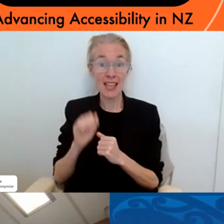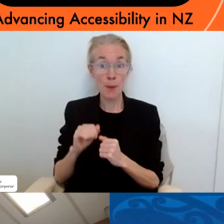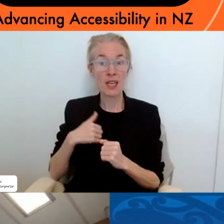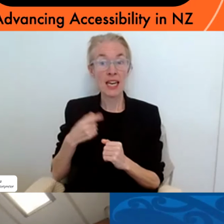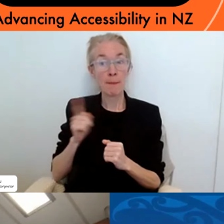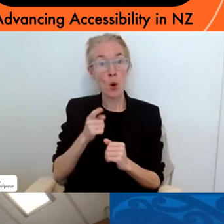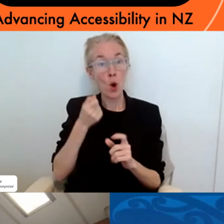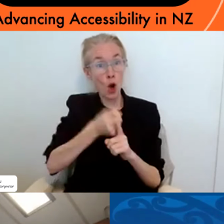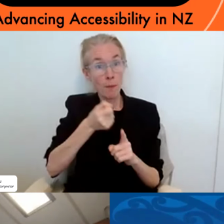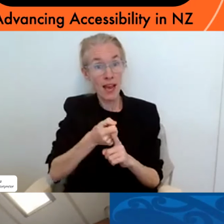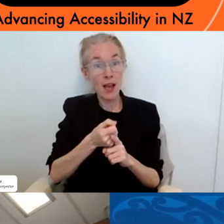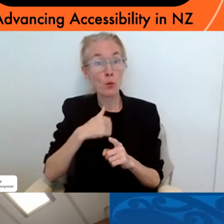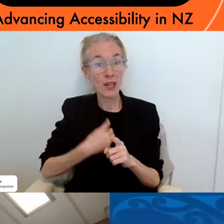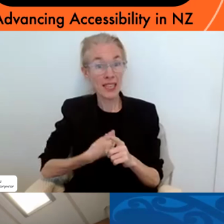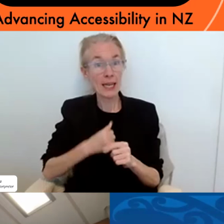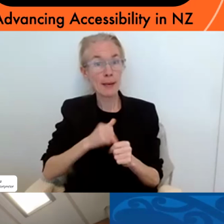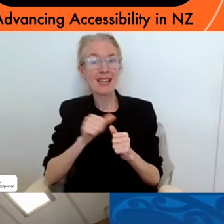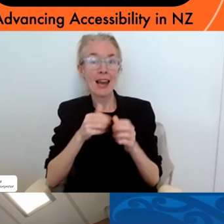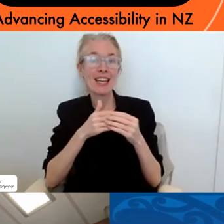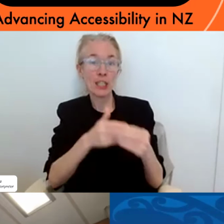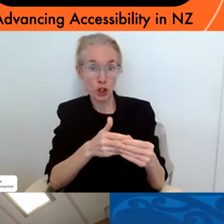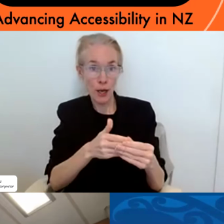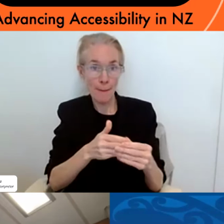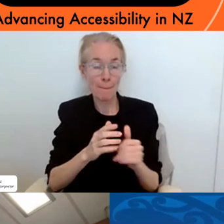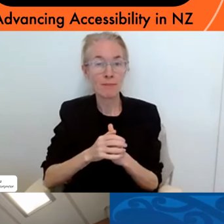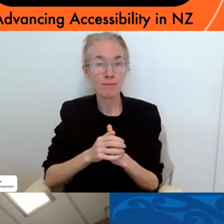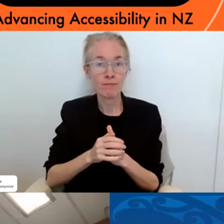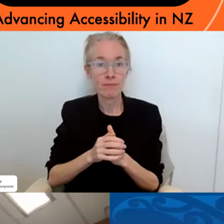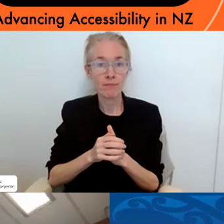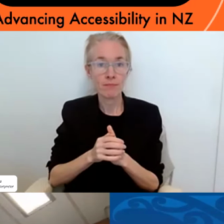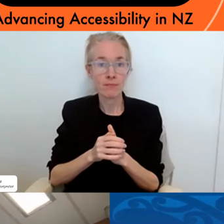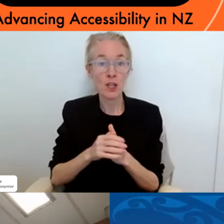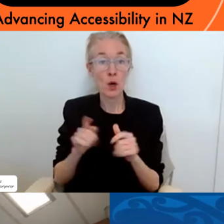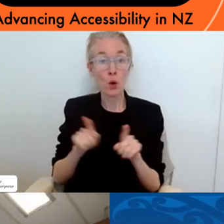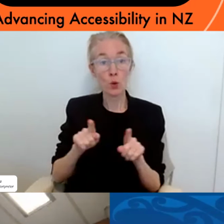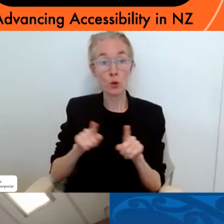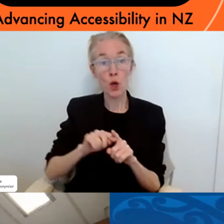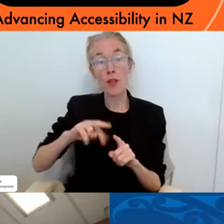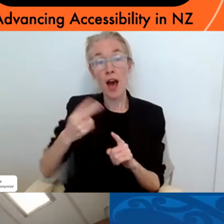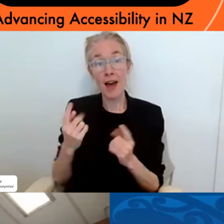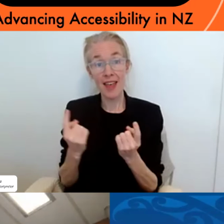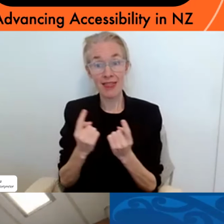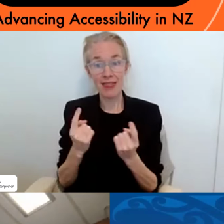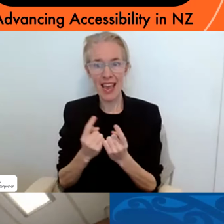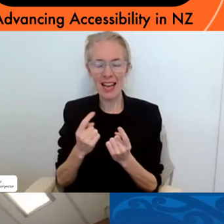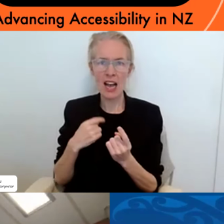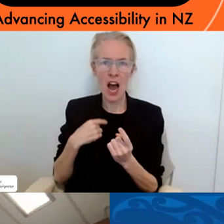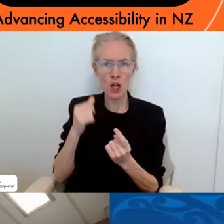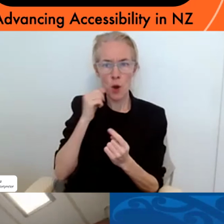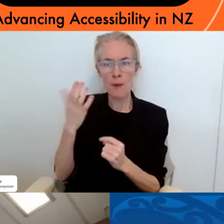leadership. And then we flow on top of that, the other thing that concerns me, we've talked about AI and changing technology, is